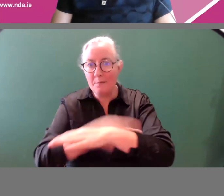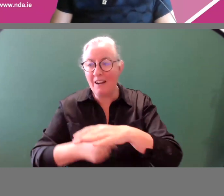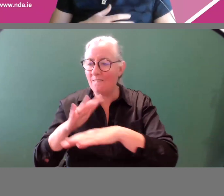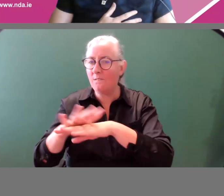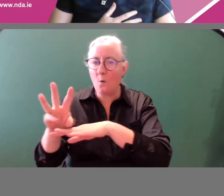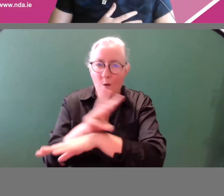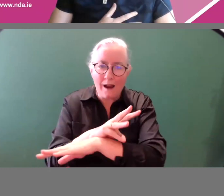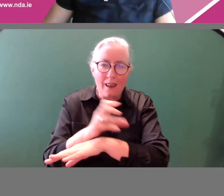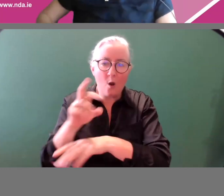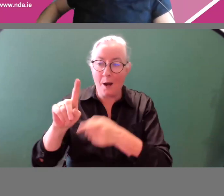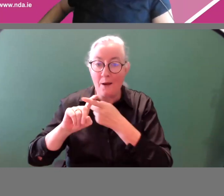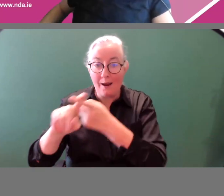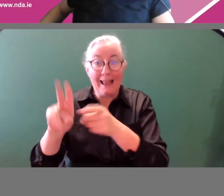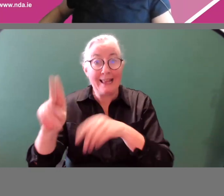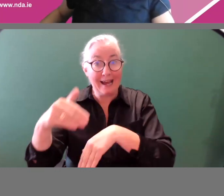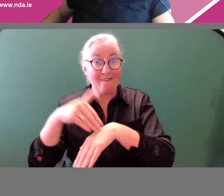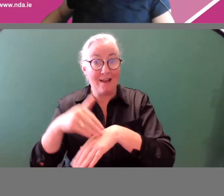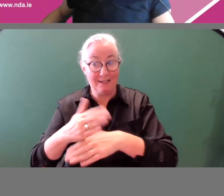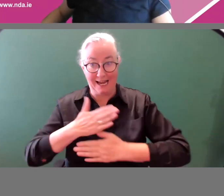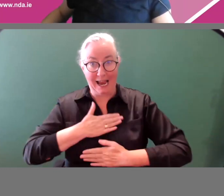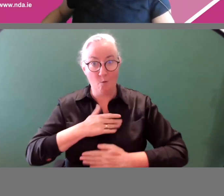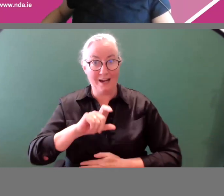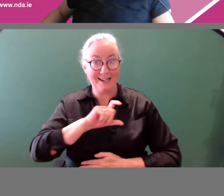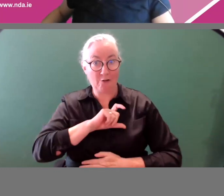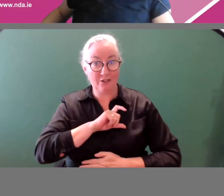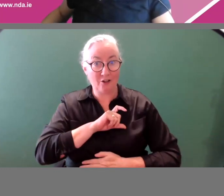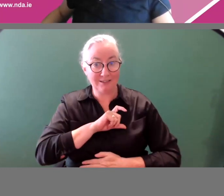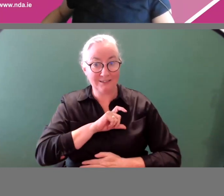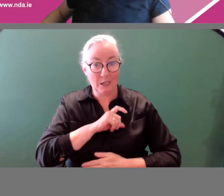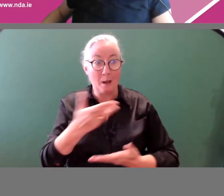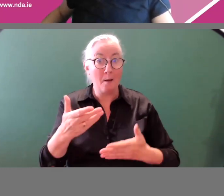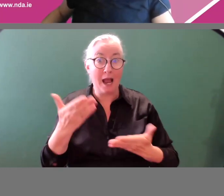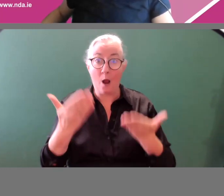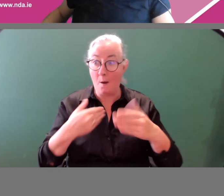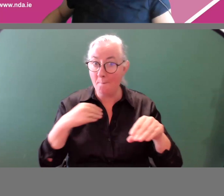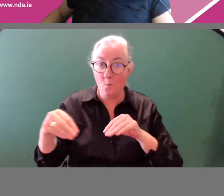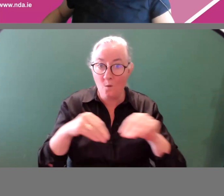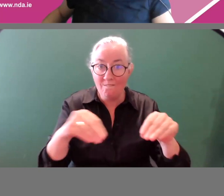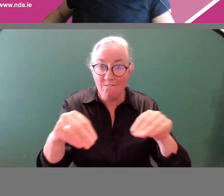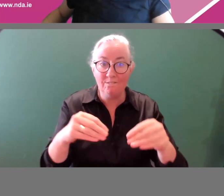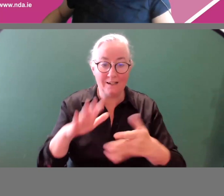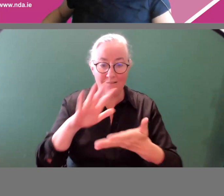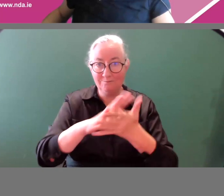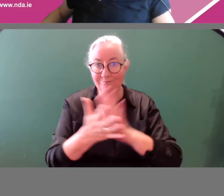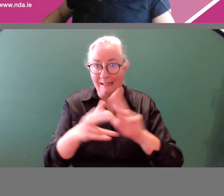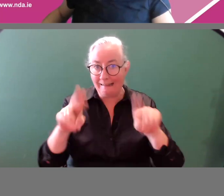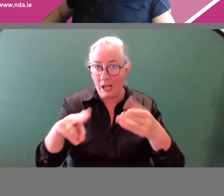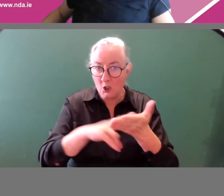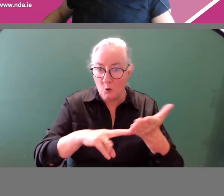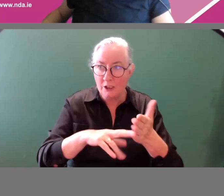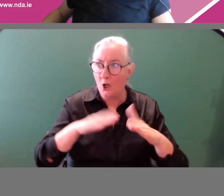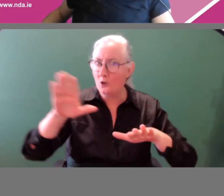can affect a range of characteristics such as our mobility, dexterity, reach Things like balance,